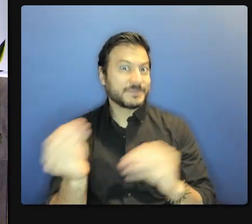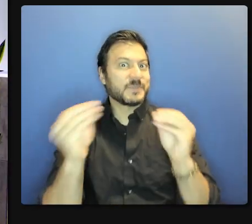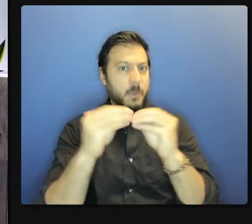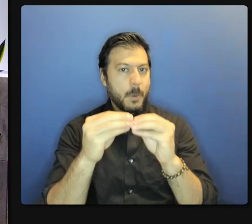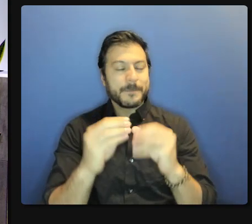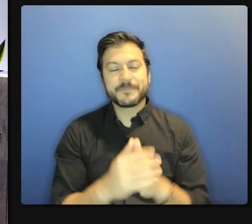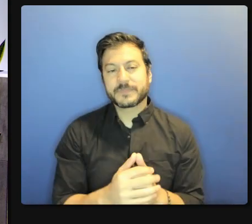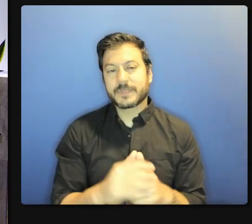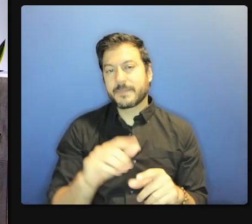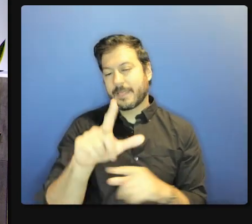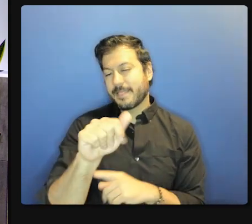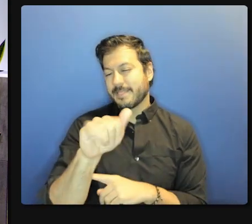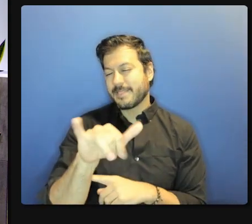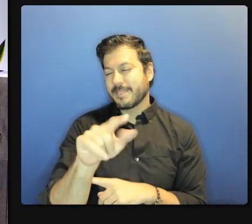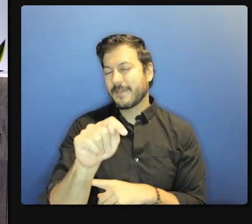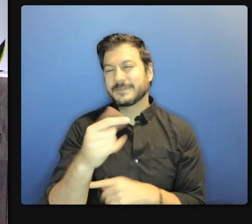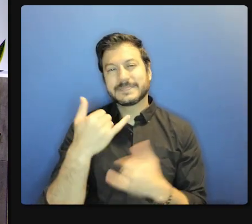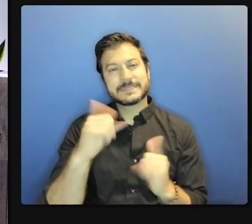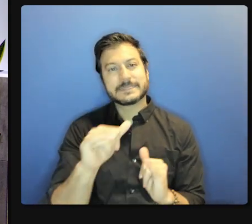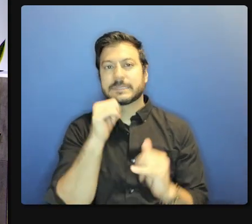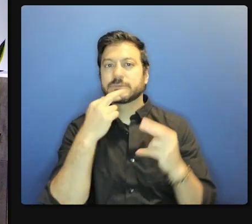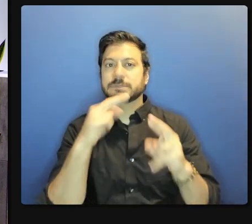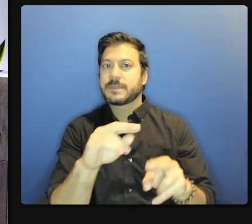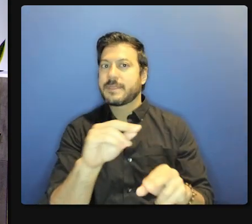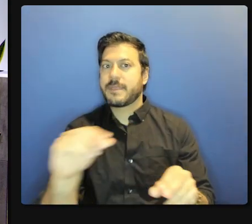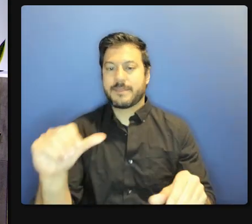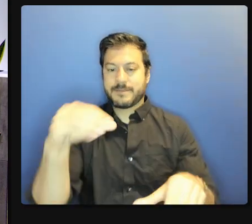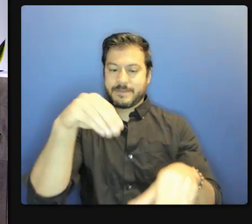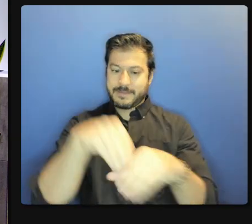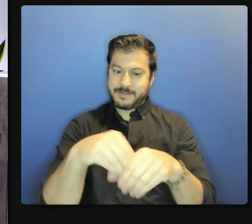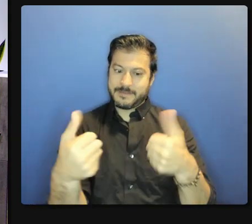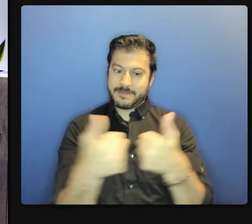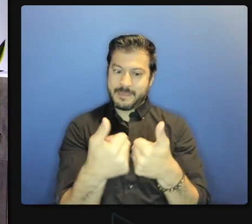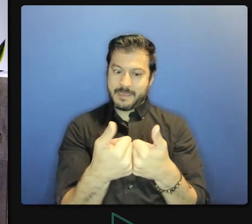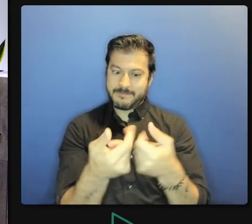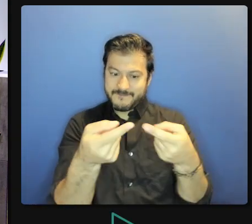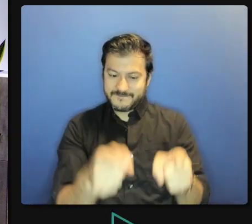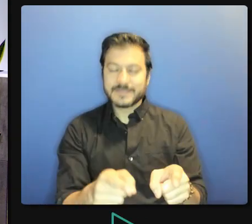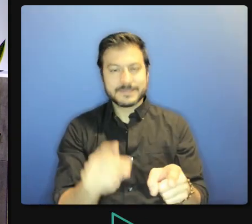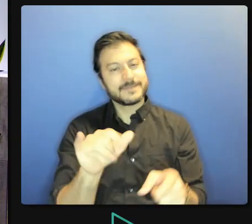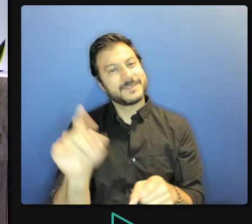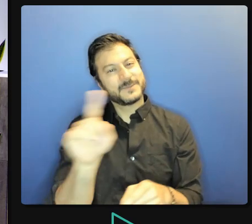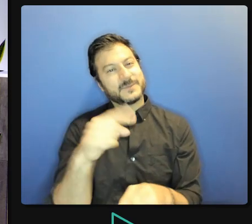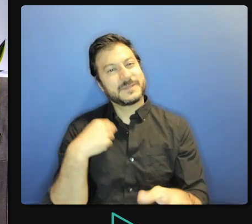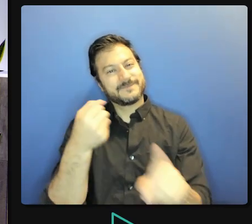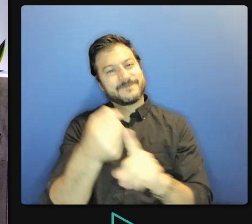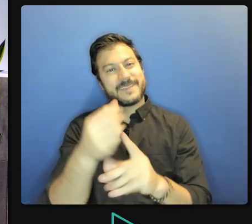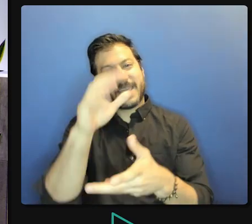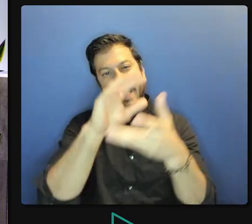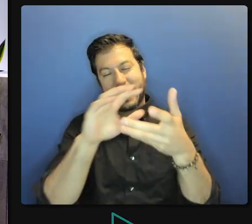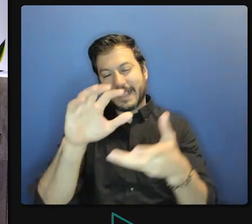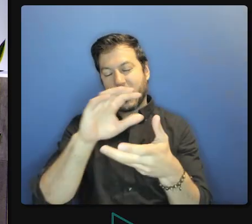At this point the layout still doesn't respond to any in-game events. That's where we get to Cloud Aware games.